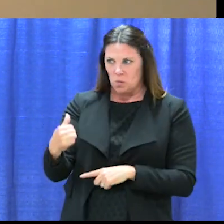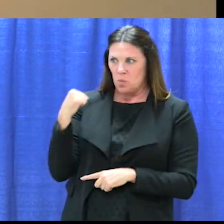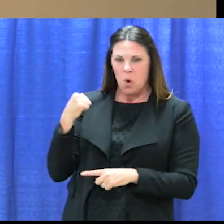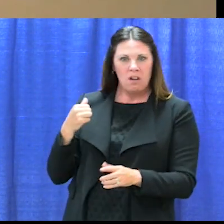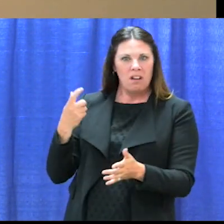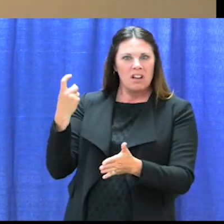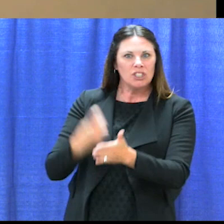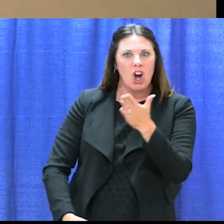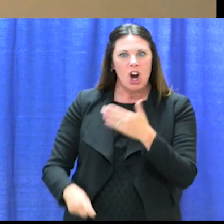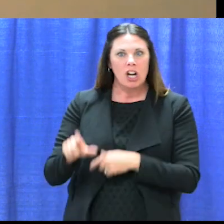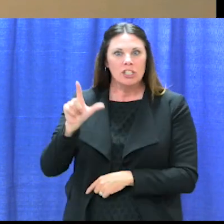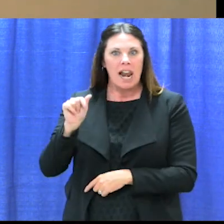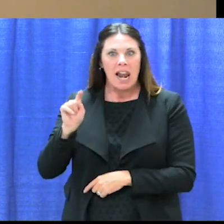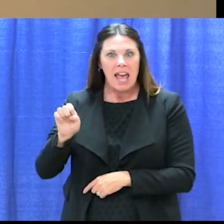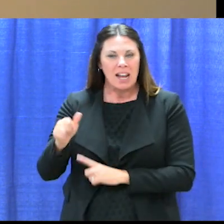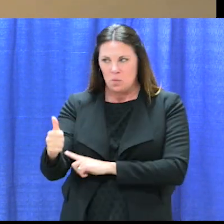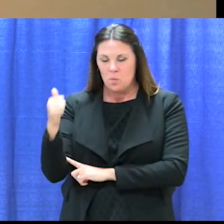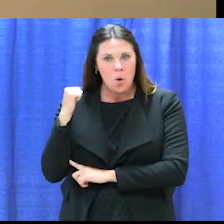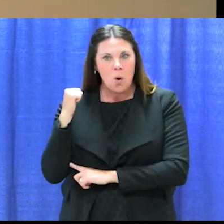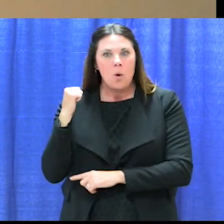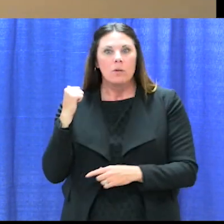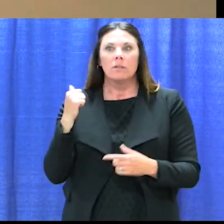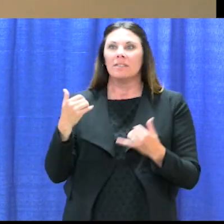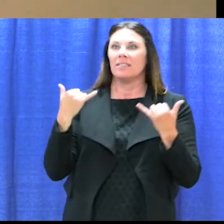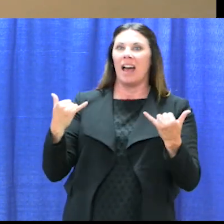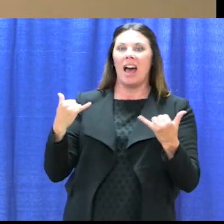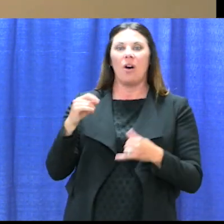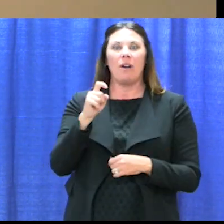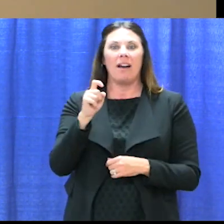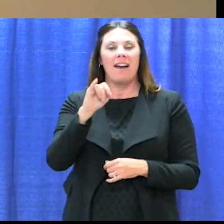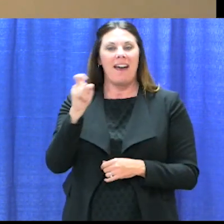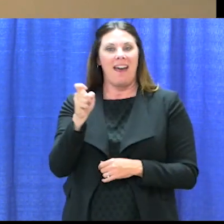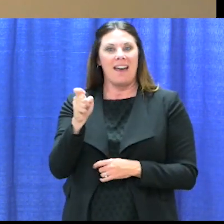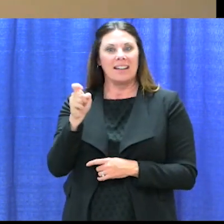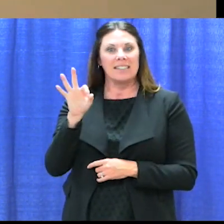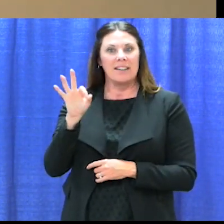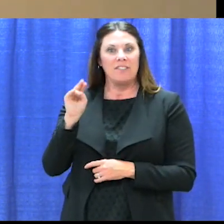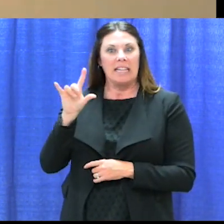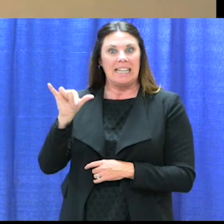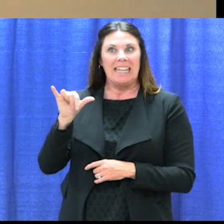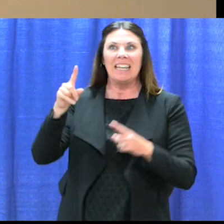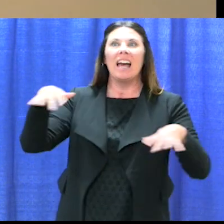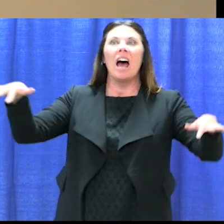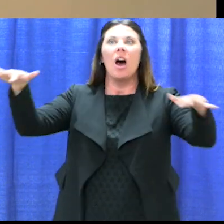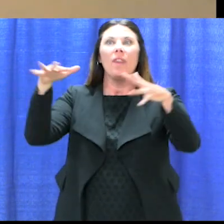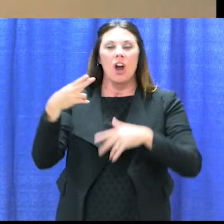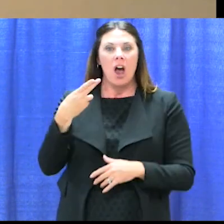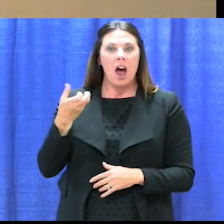We've opened up our Xfinity Wi-Fi hotspots to all folks to anyone needs them for free.